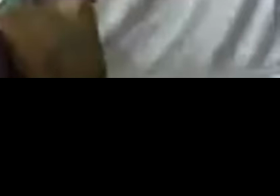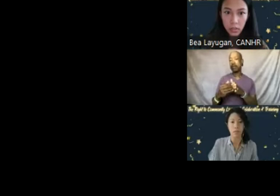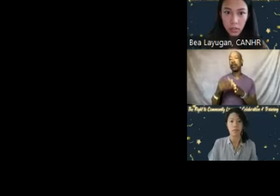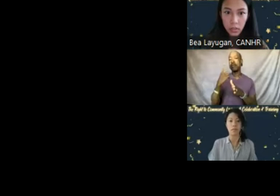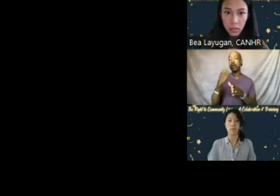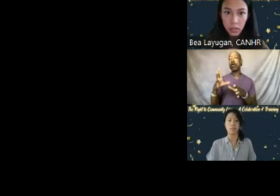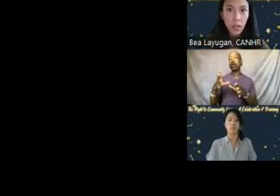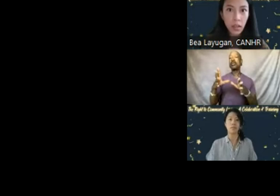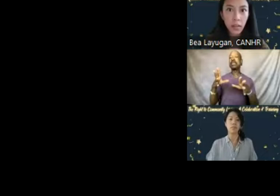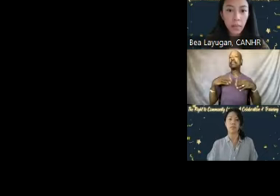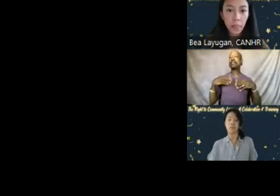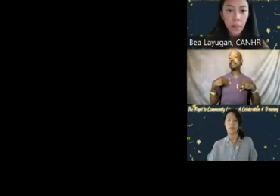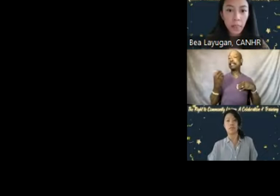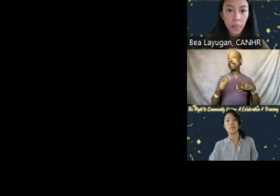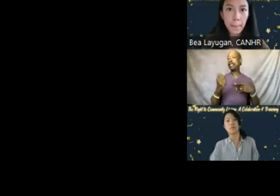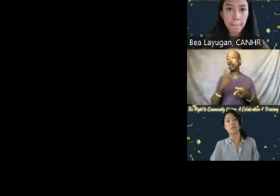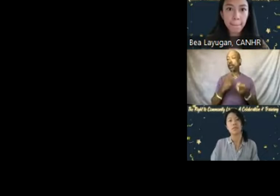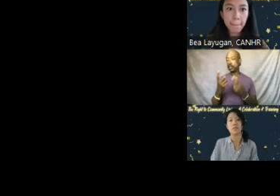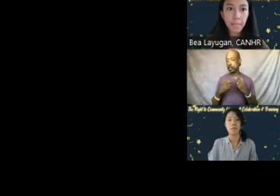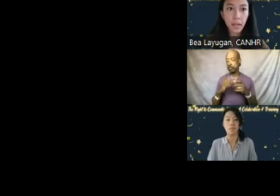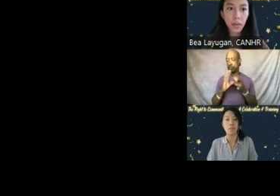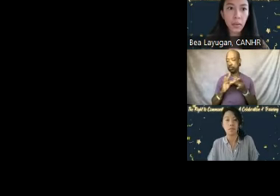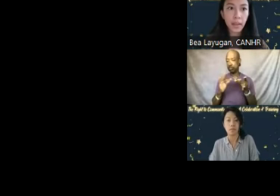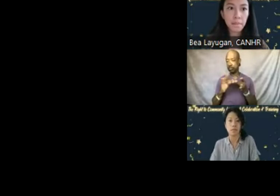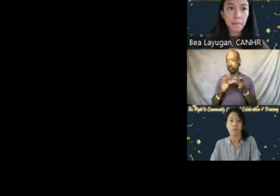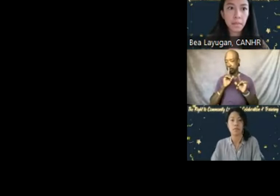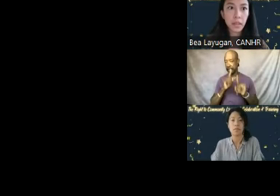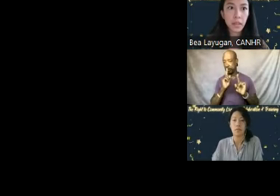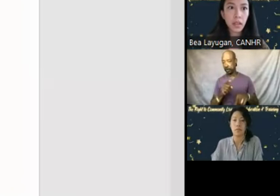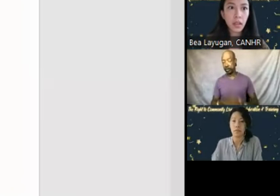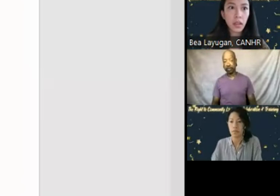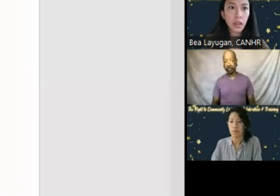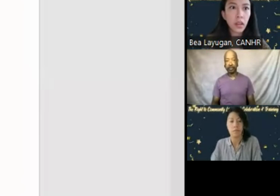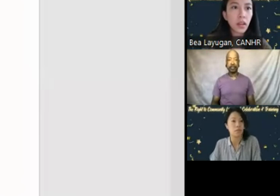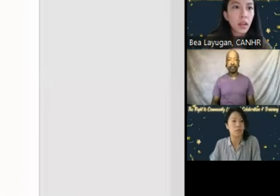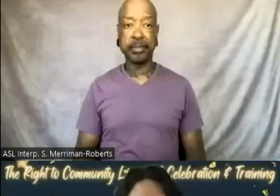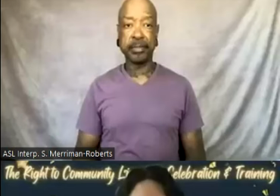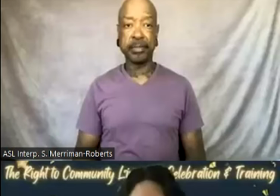pull up -- I have a brief PowerPoint. It will be for the details of this and then I will take it down again for